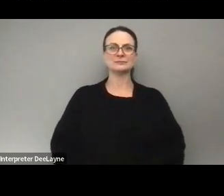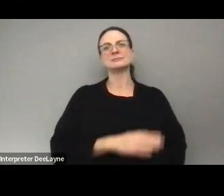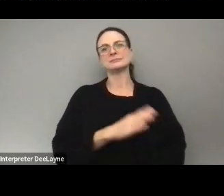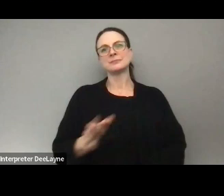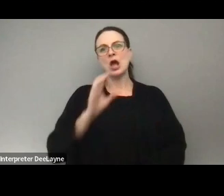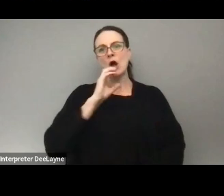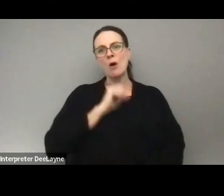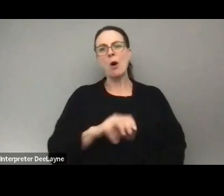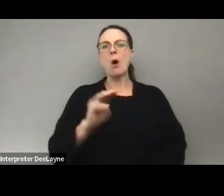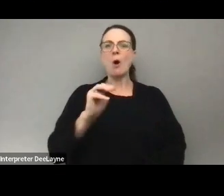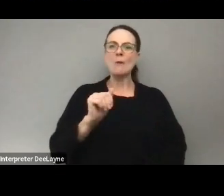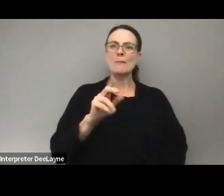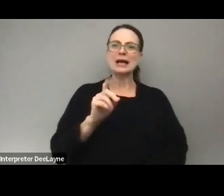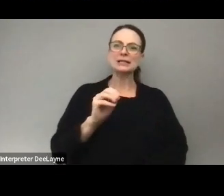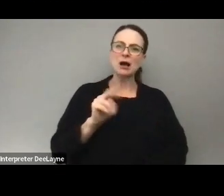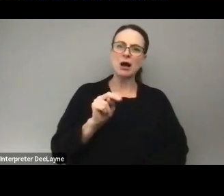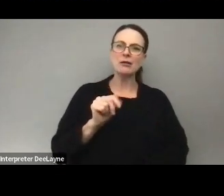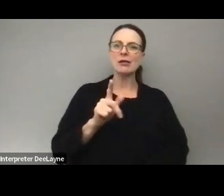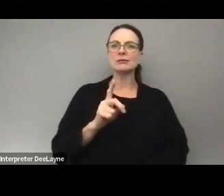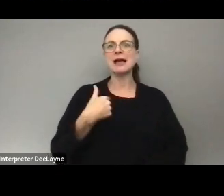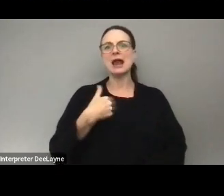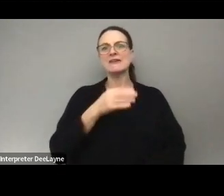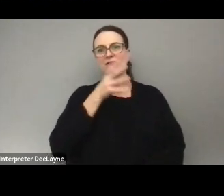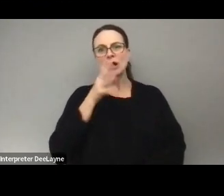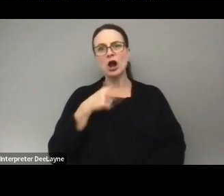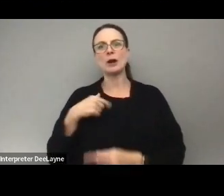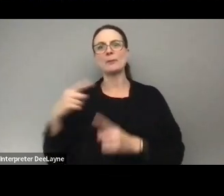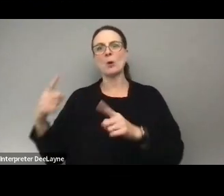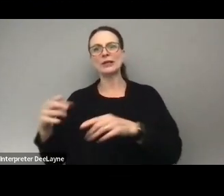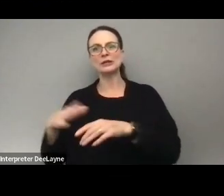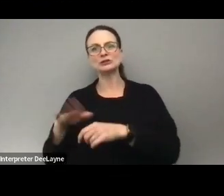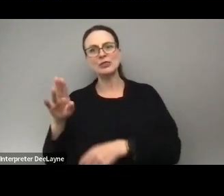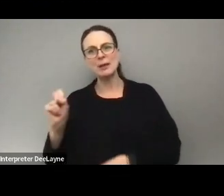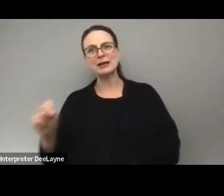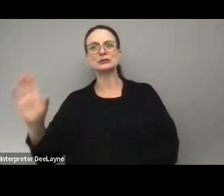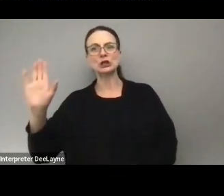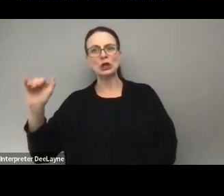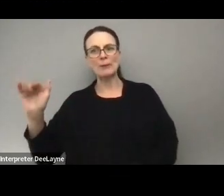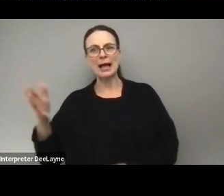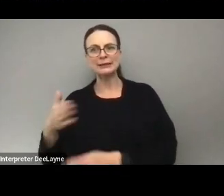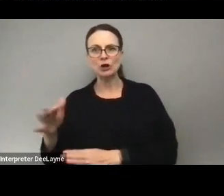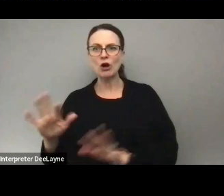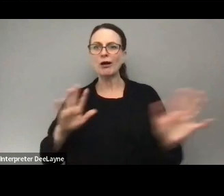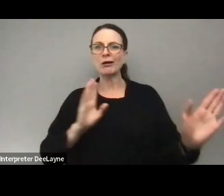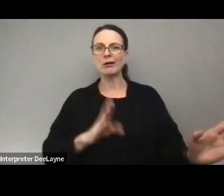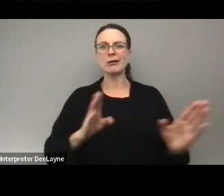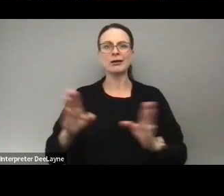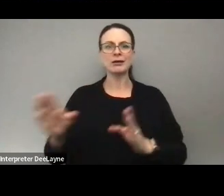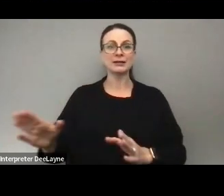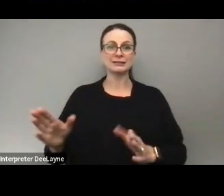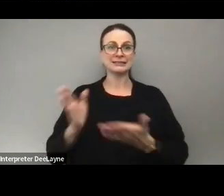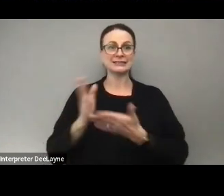"Wheels on the Bus," the "Goodbye" song. Here's some examples of some self-contained classroom